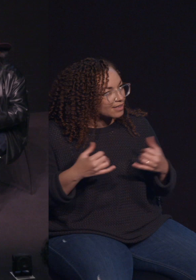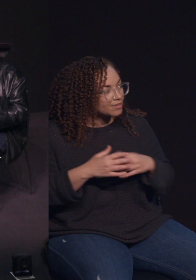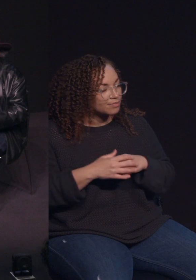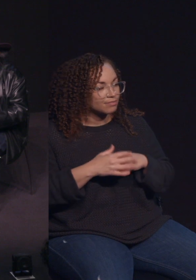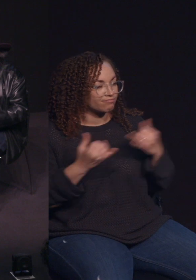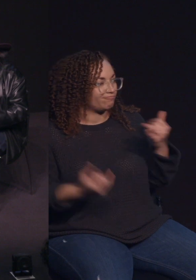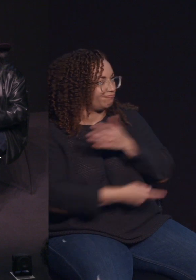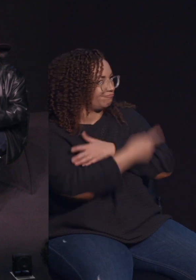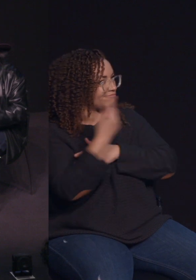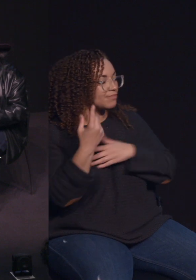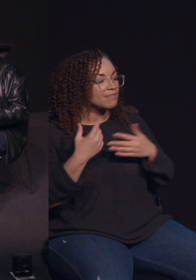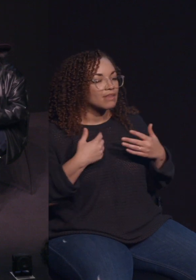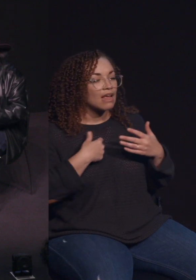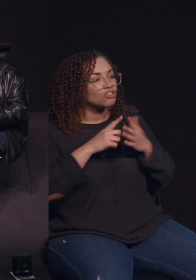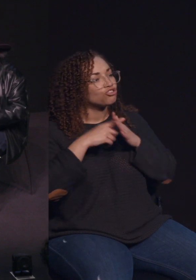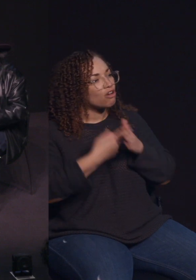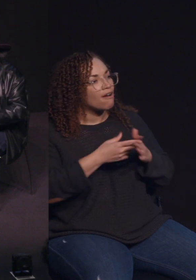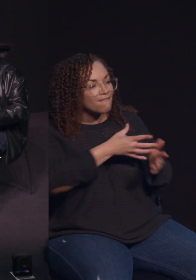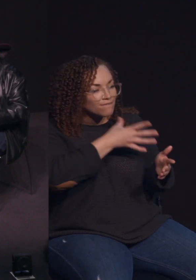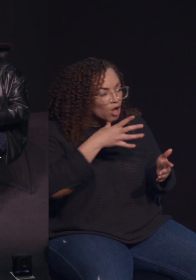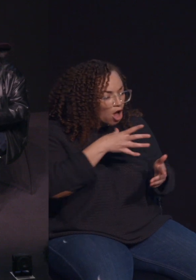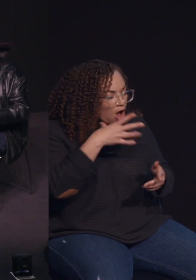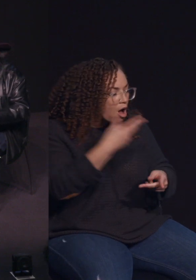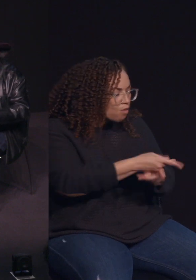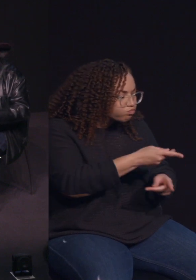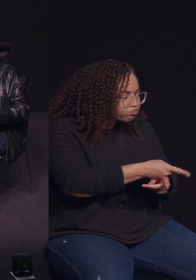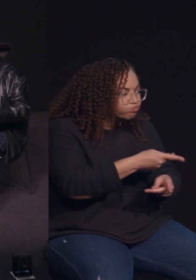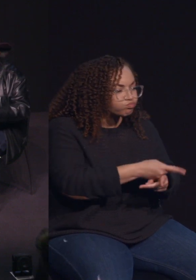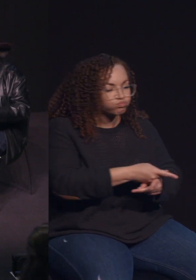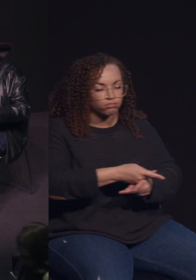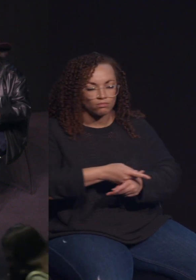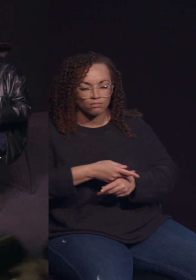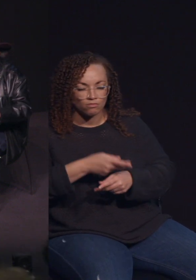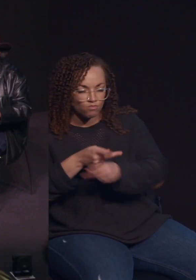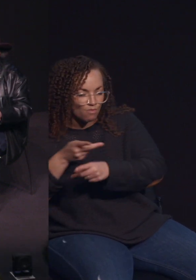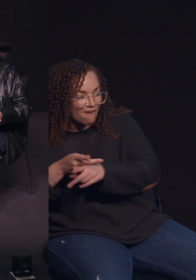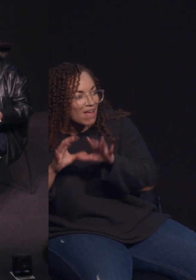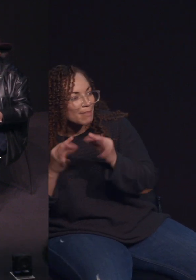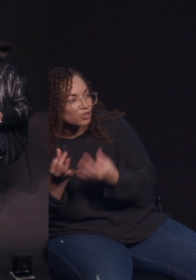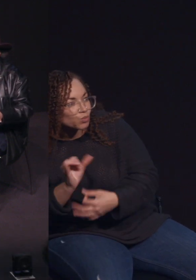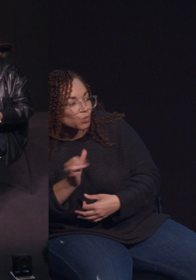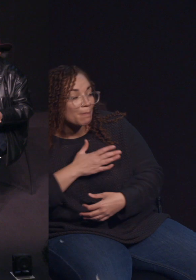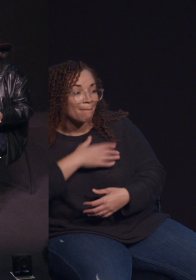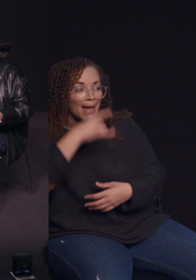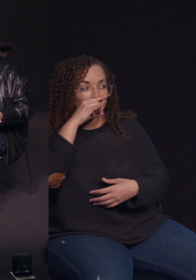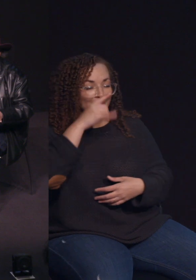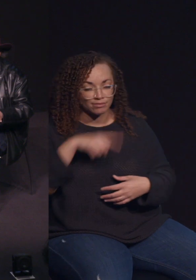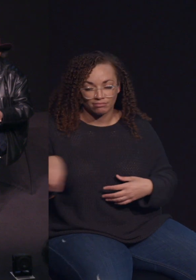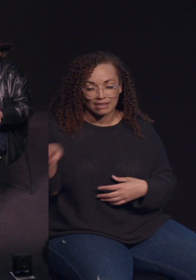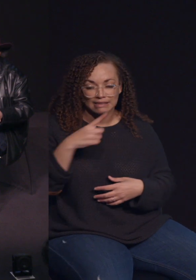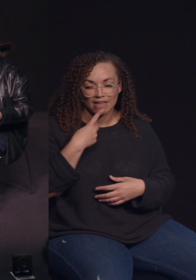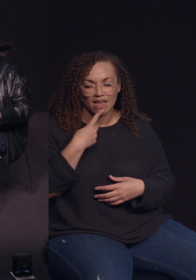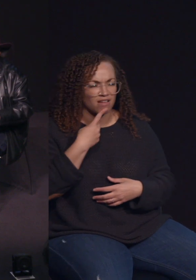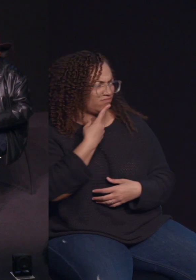you know, raising family and I raised a family and also too. My kids necessarily they don't wanna be farmers, you know?